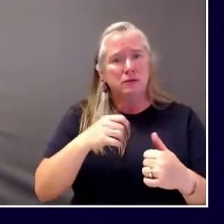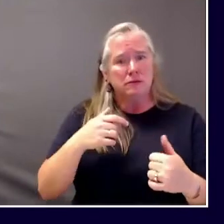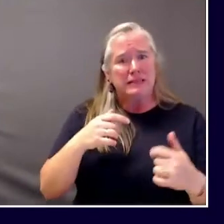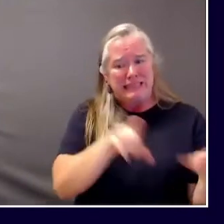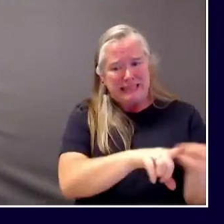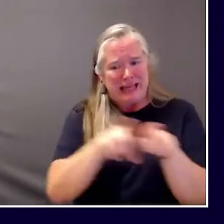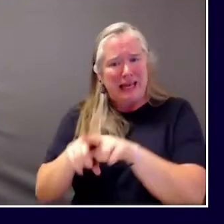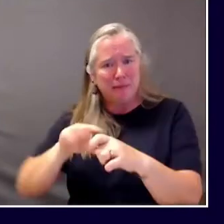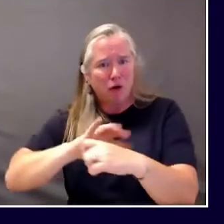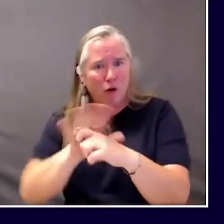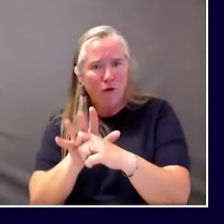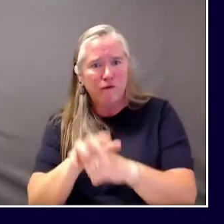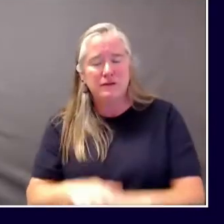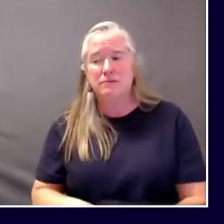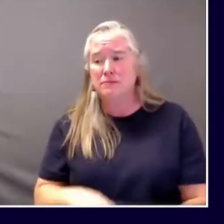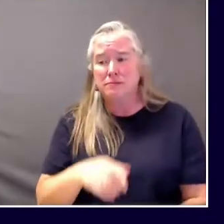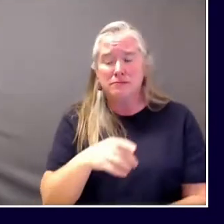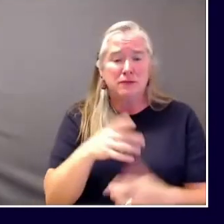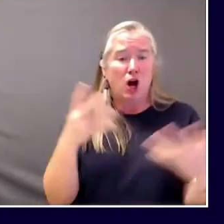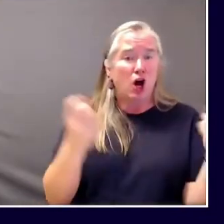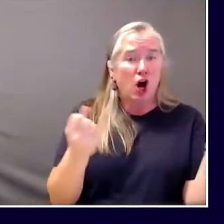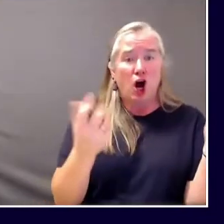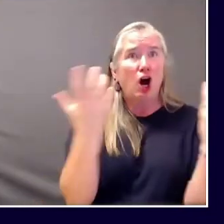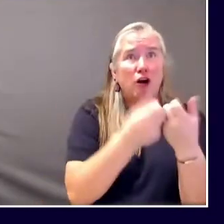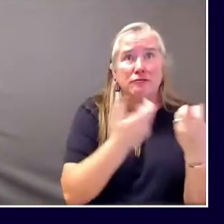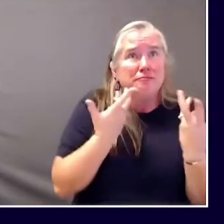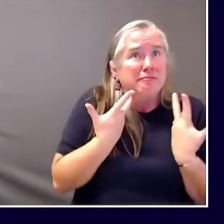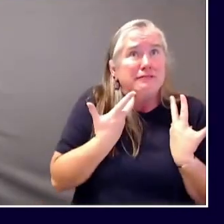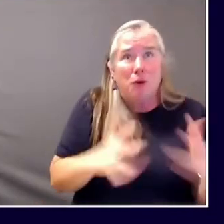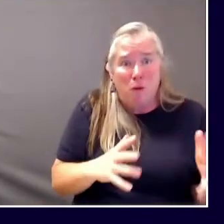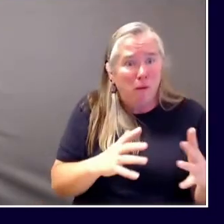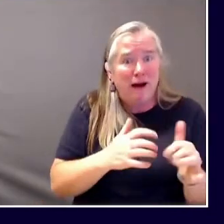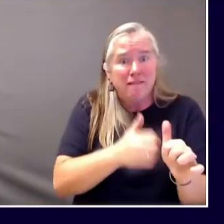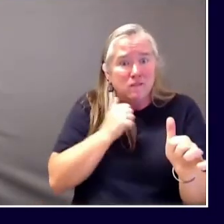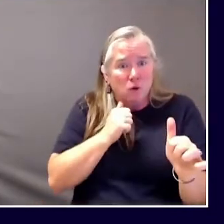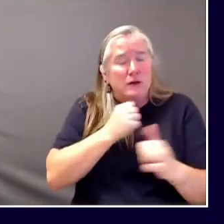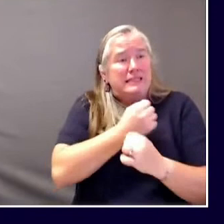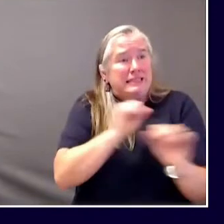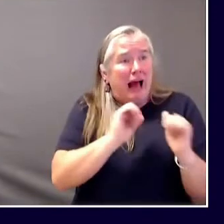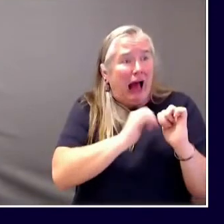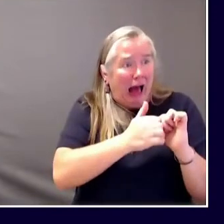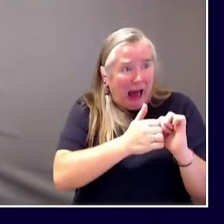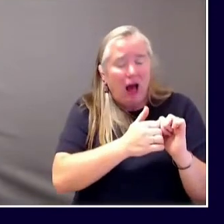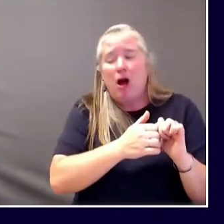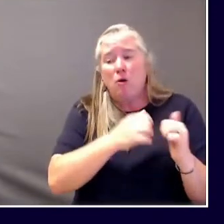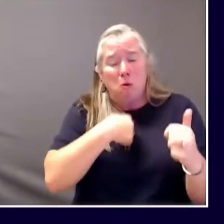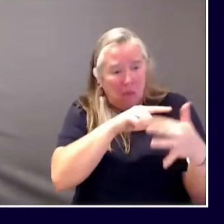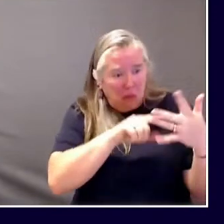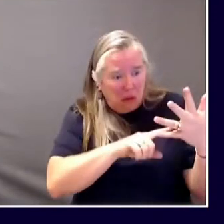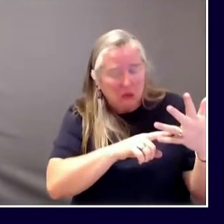it's about the freedom of all of